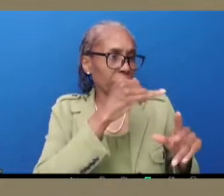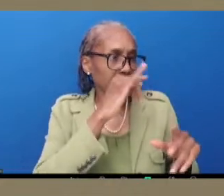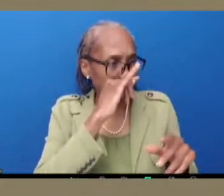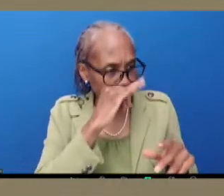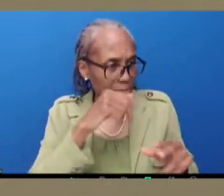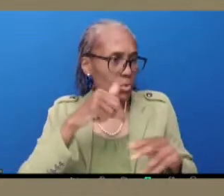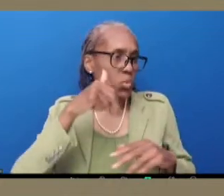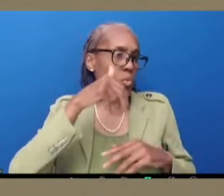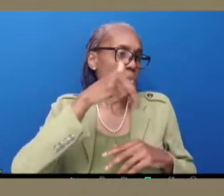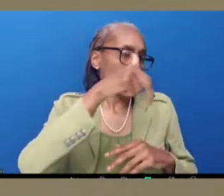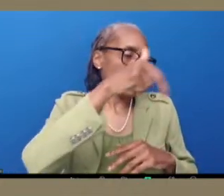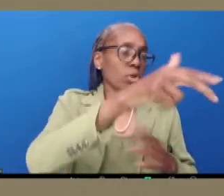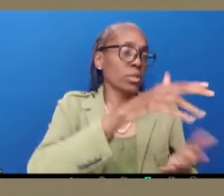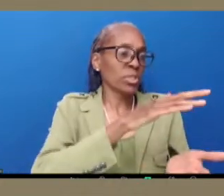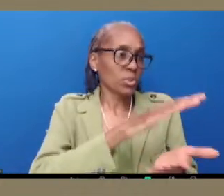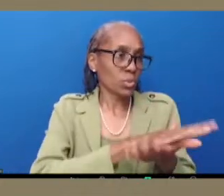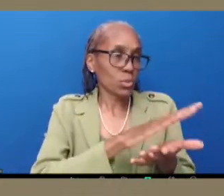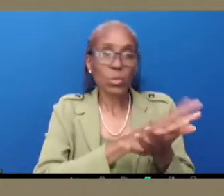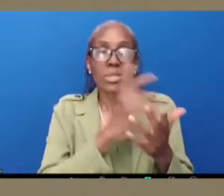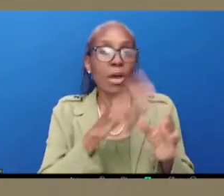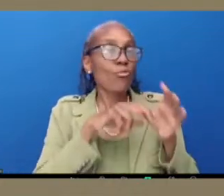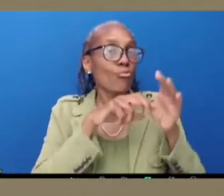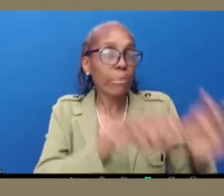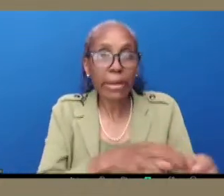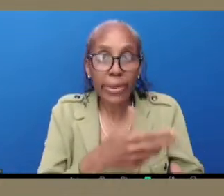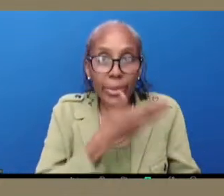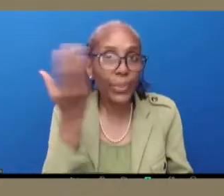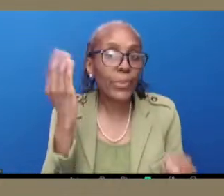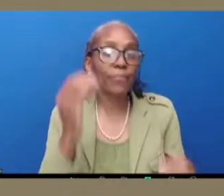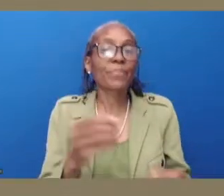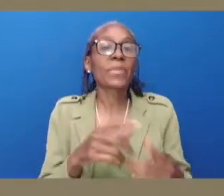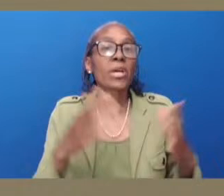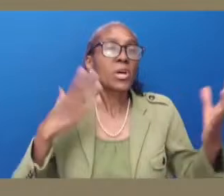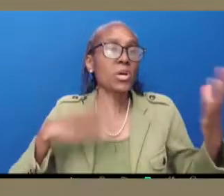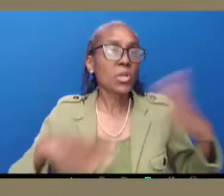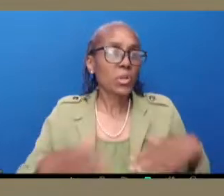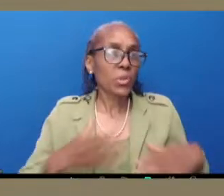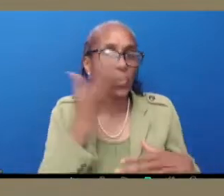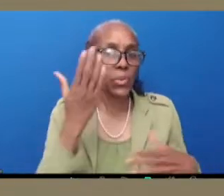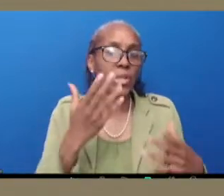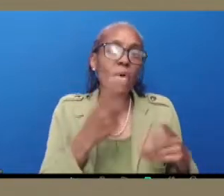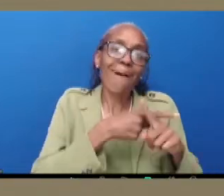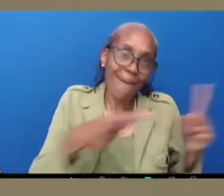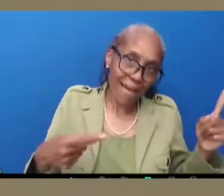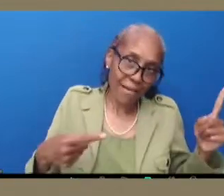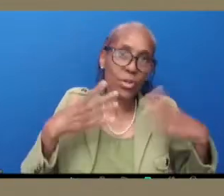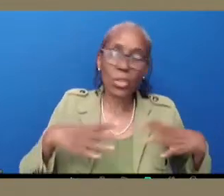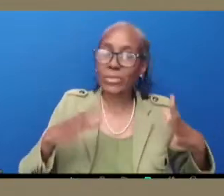MONTHS, THE FIRST TRIP.